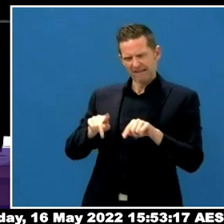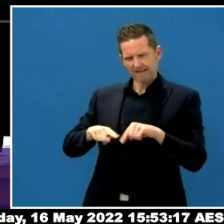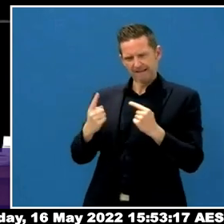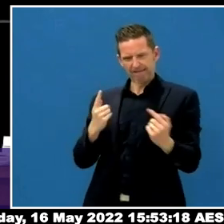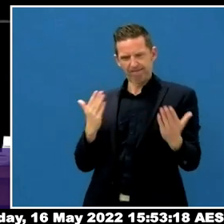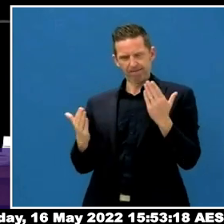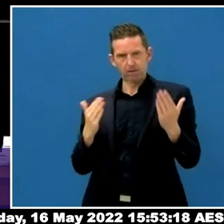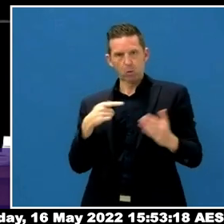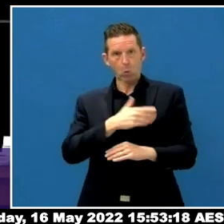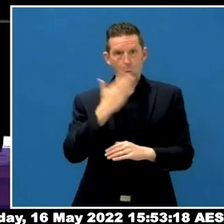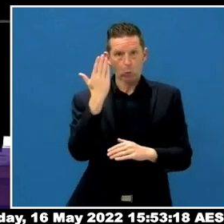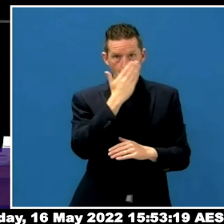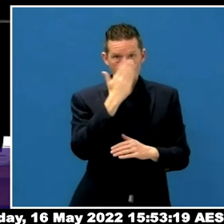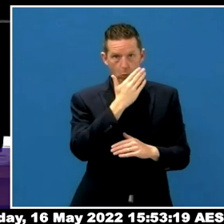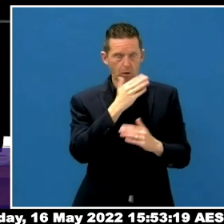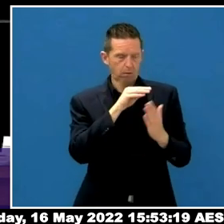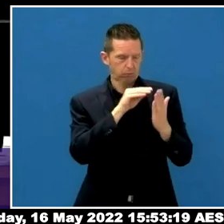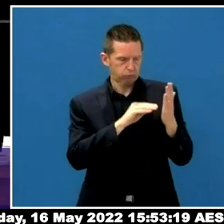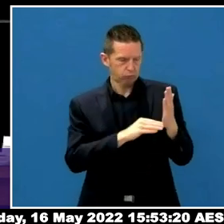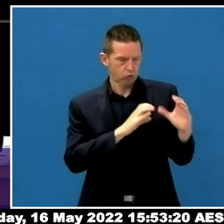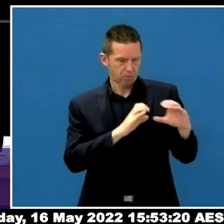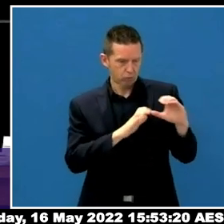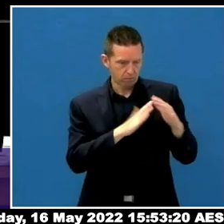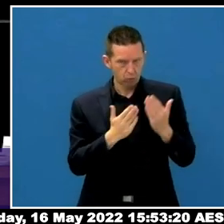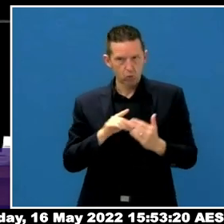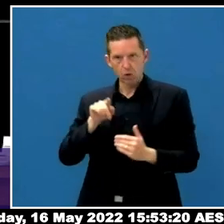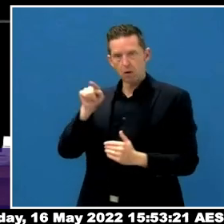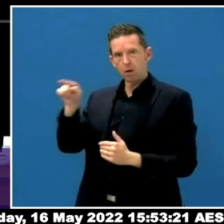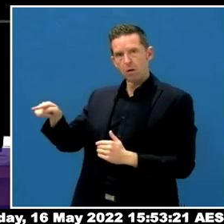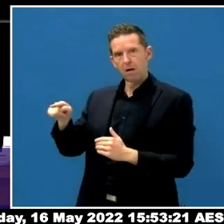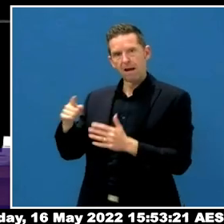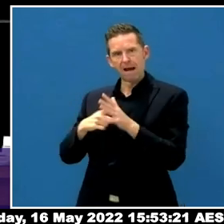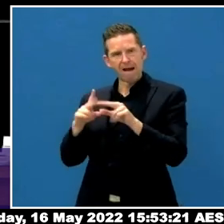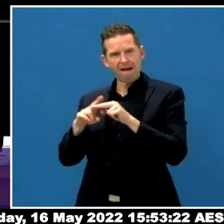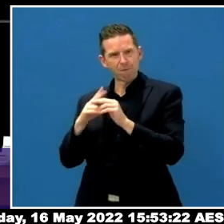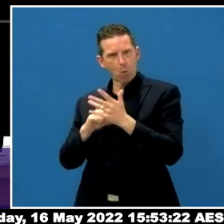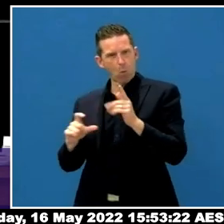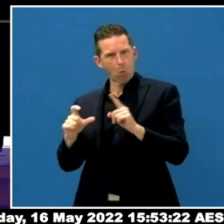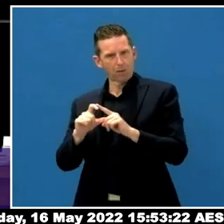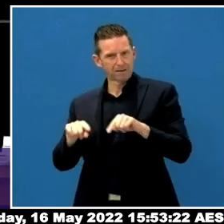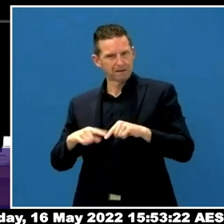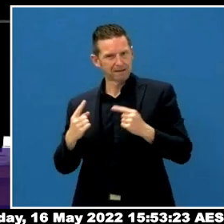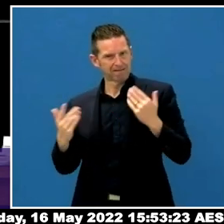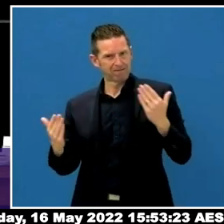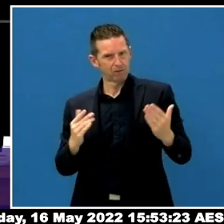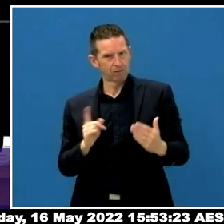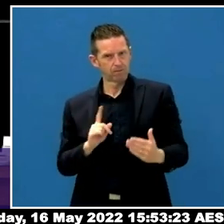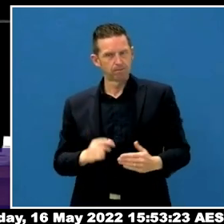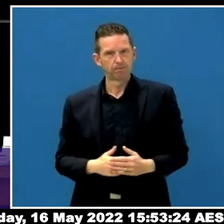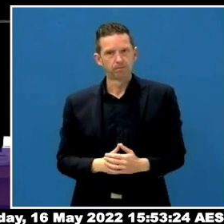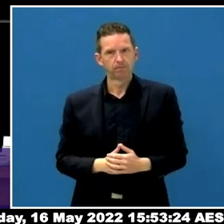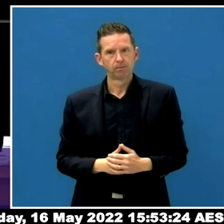The school was - would fill it in almost on a daily basis.